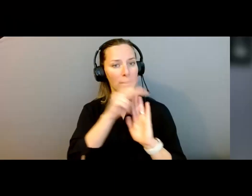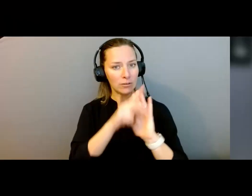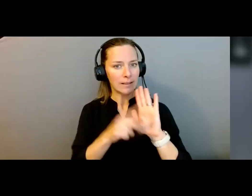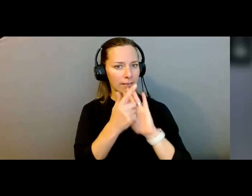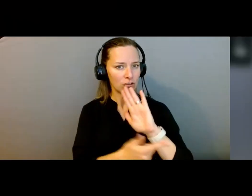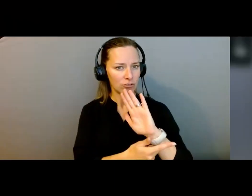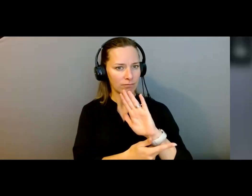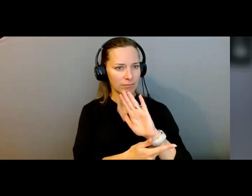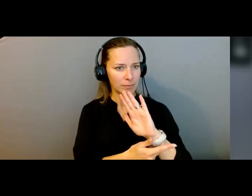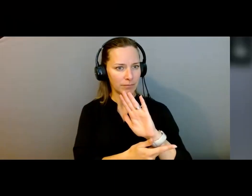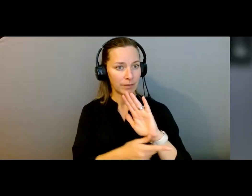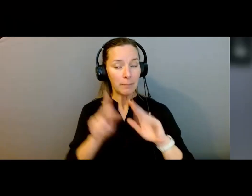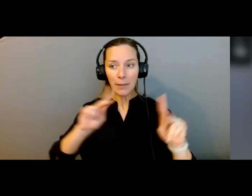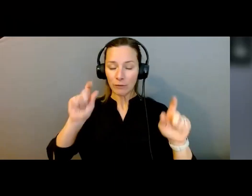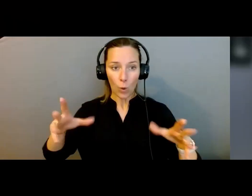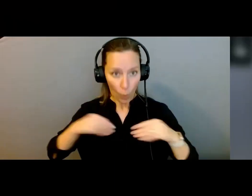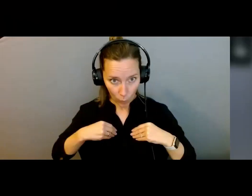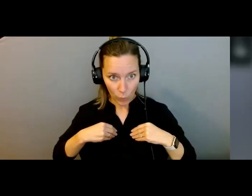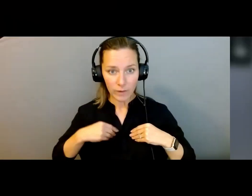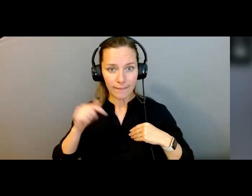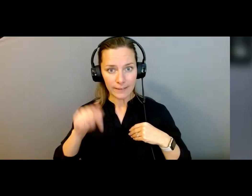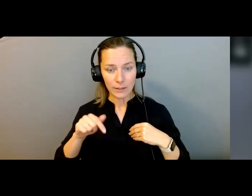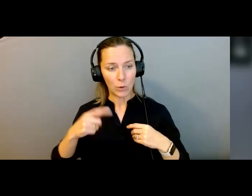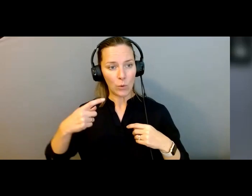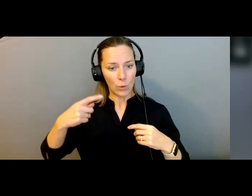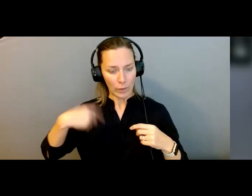people have to own this. People have to own that we have a responsibility for each other.